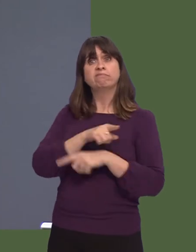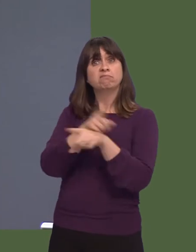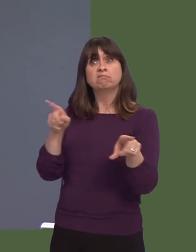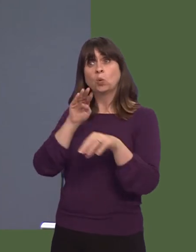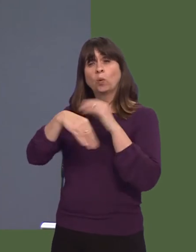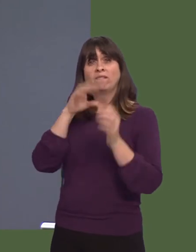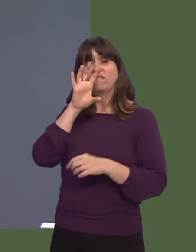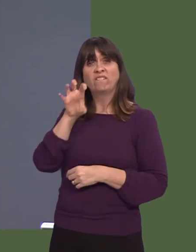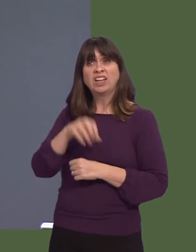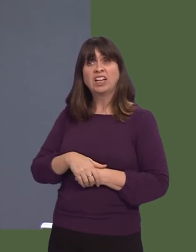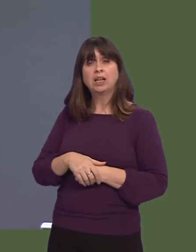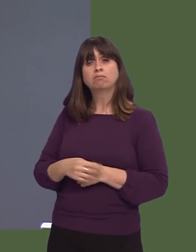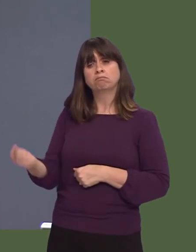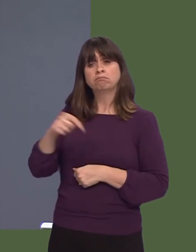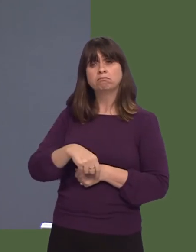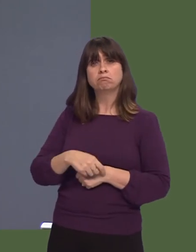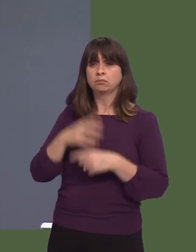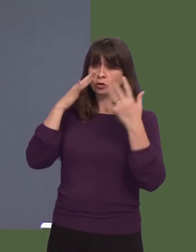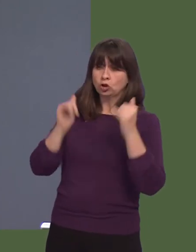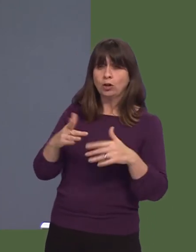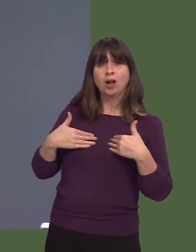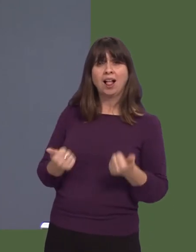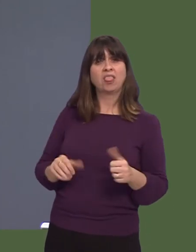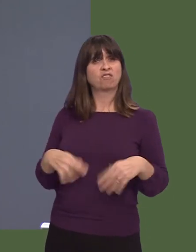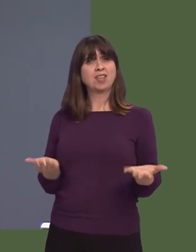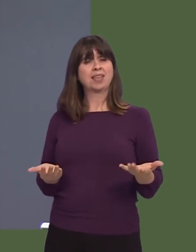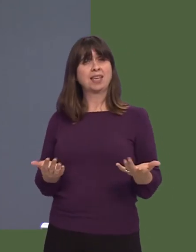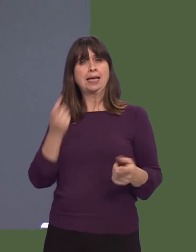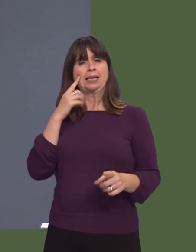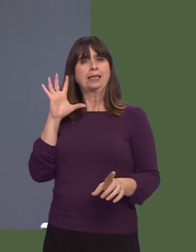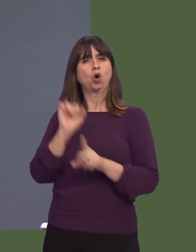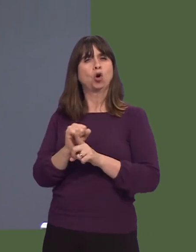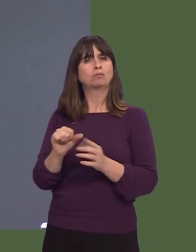for the over-50s and, as a result, are picking up early signals of health problems that allows